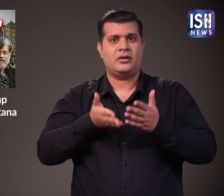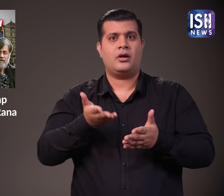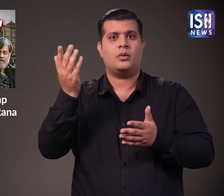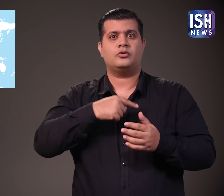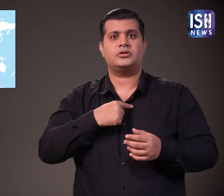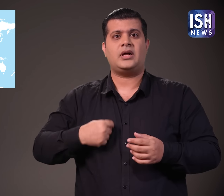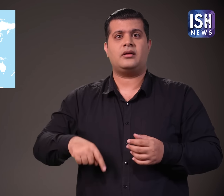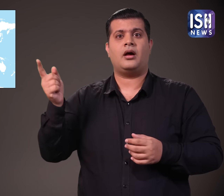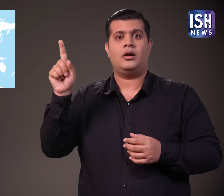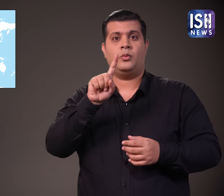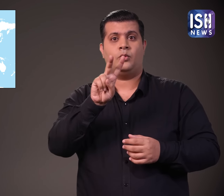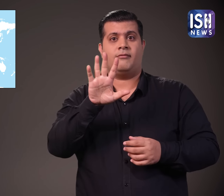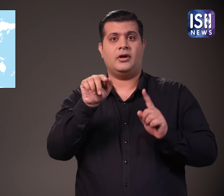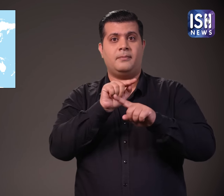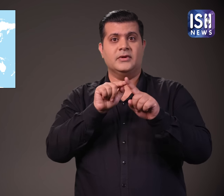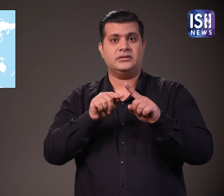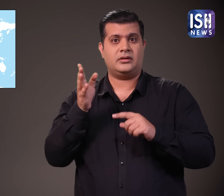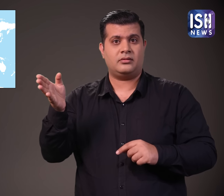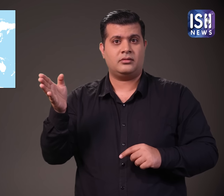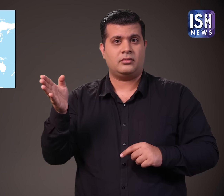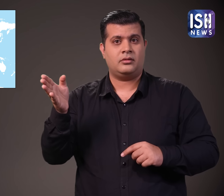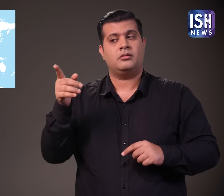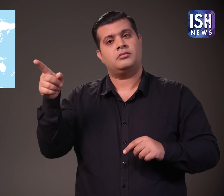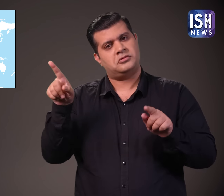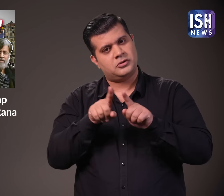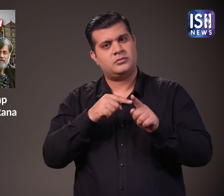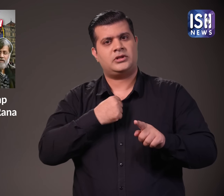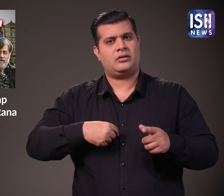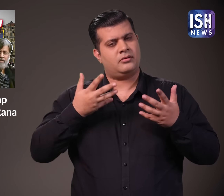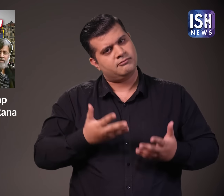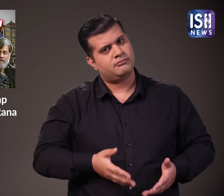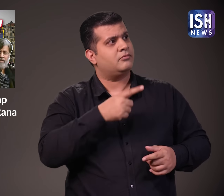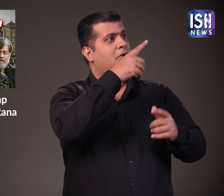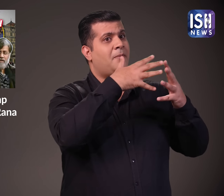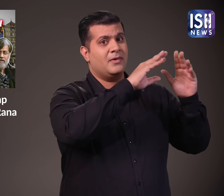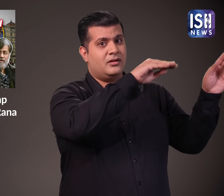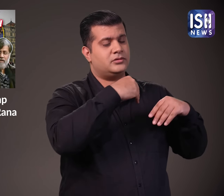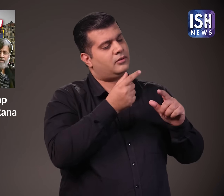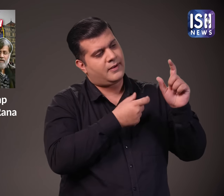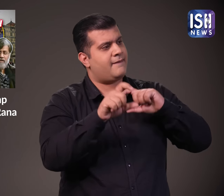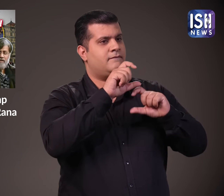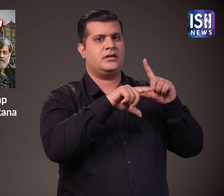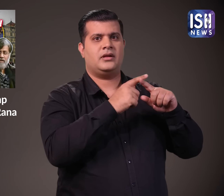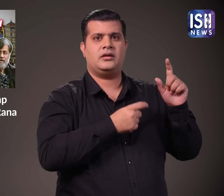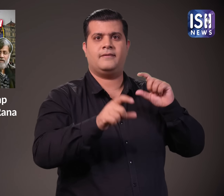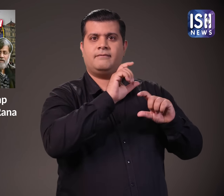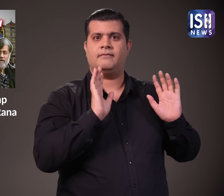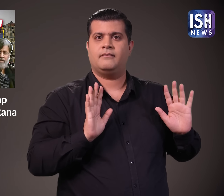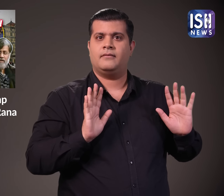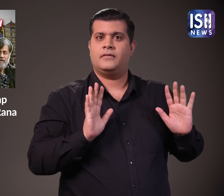Now, it has charged 125% tariff on China. So even China has decided to charge higher rates on goods from US.